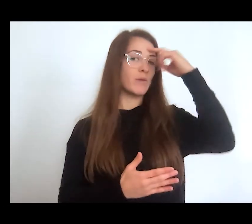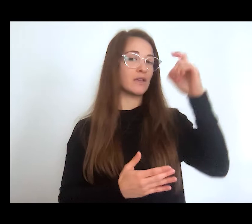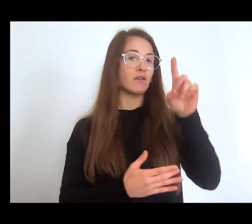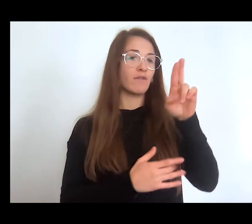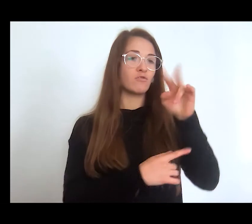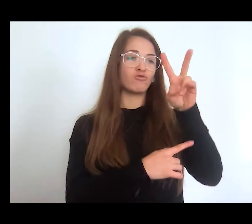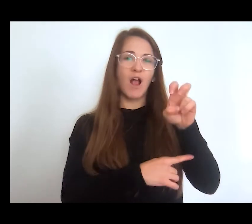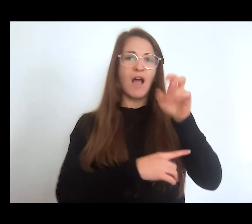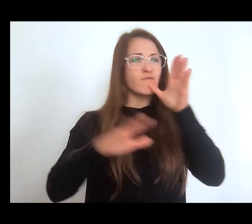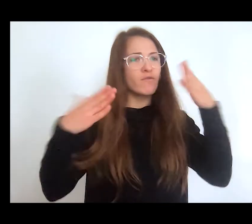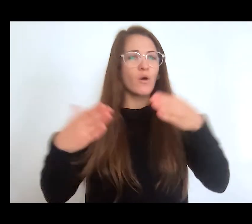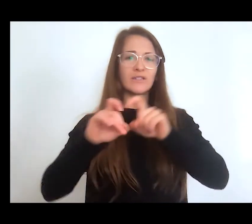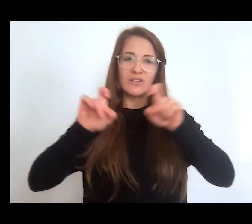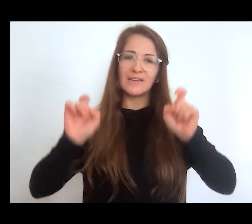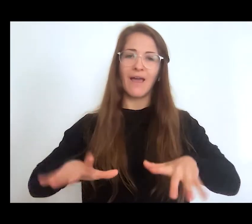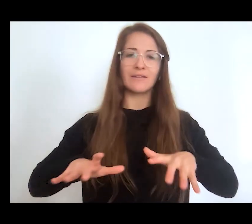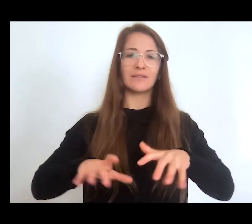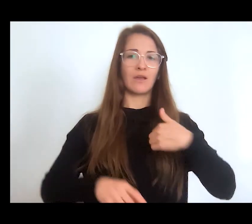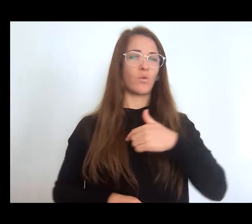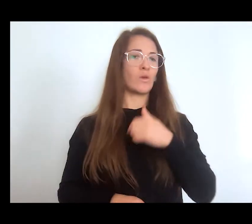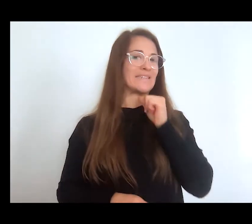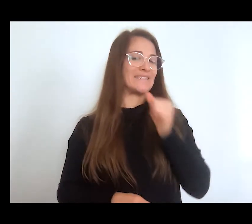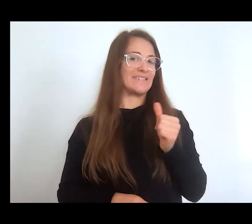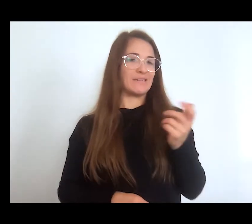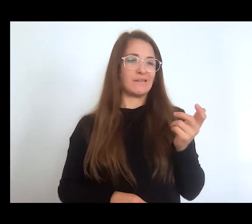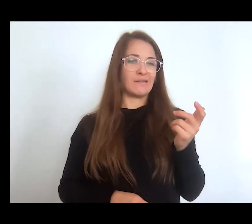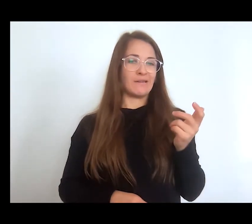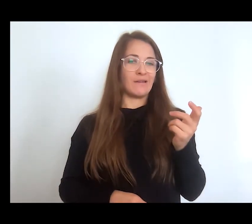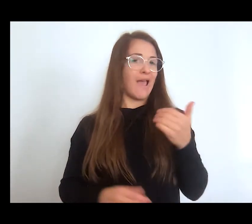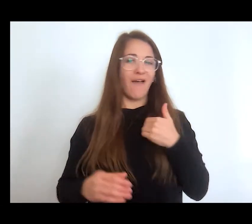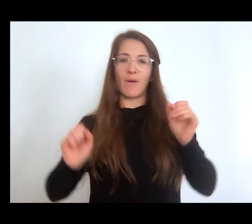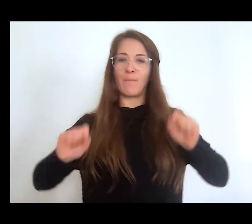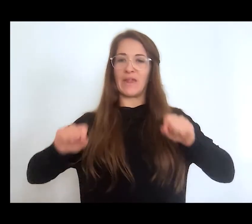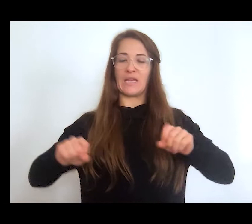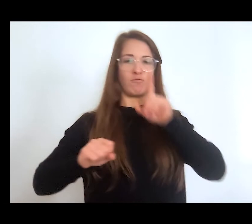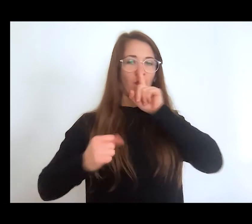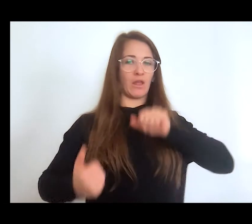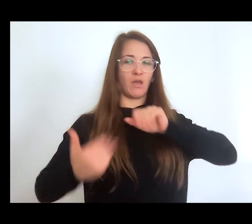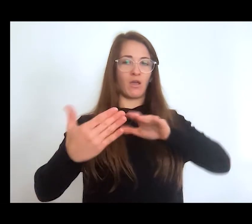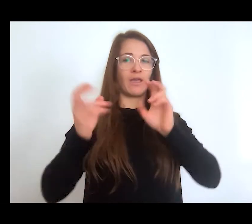I FELT BECAUSE OF THE DRIVE FOR TESTING WE DIDN'T HAVE THE